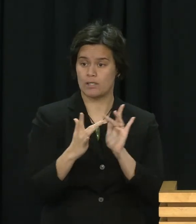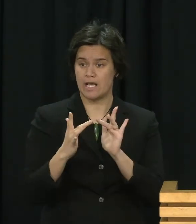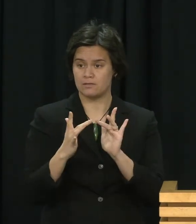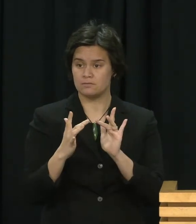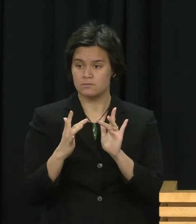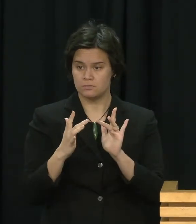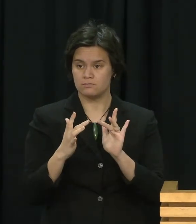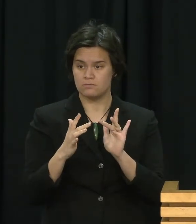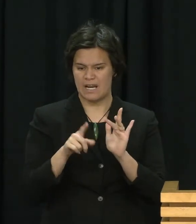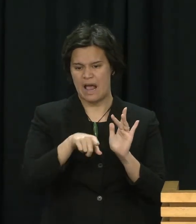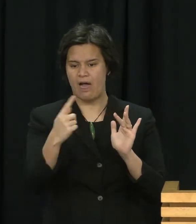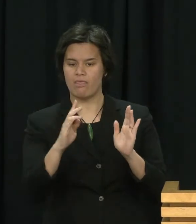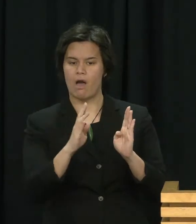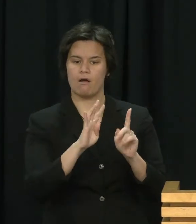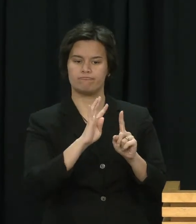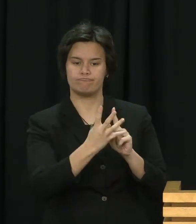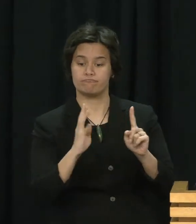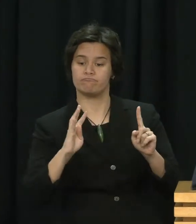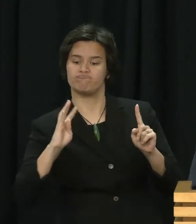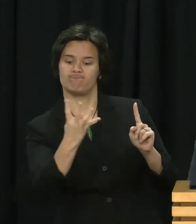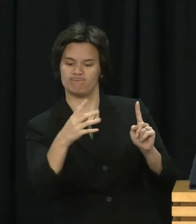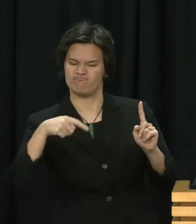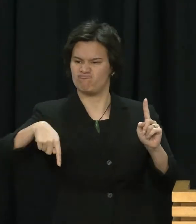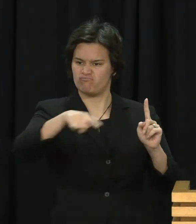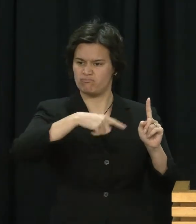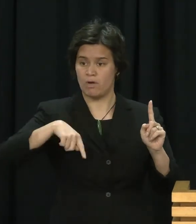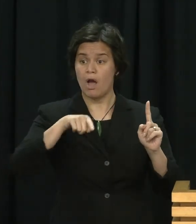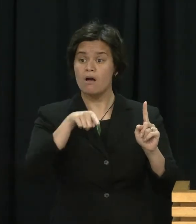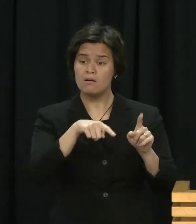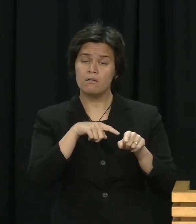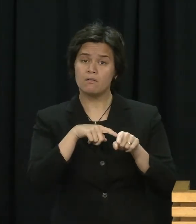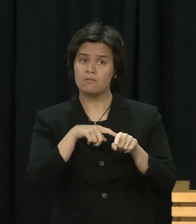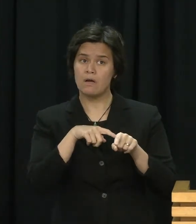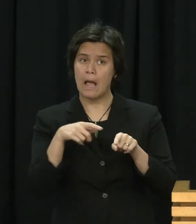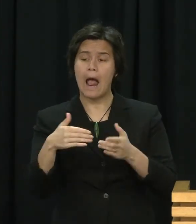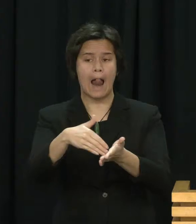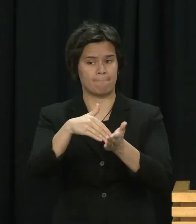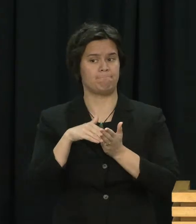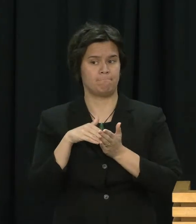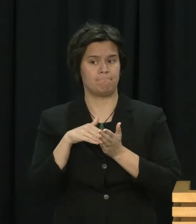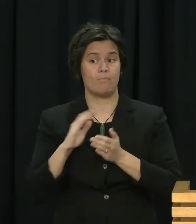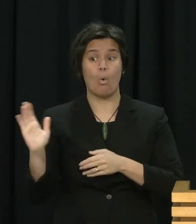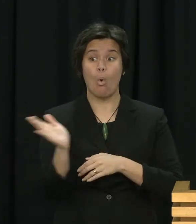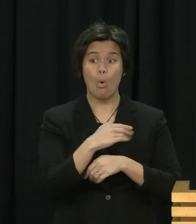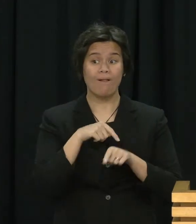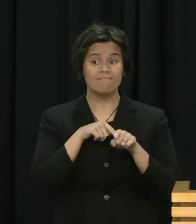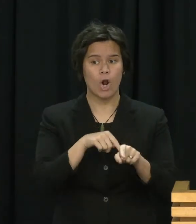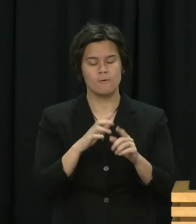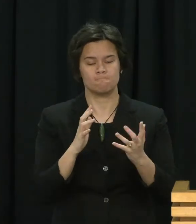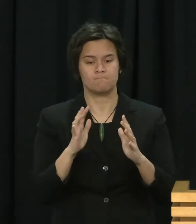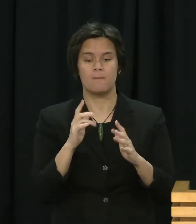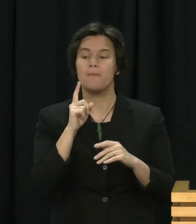we've seen by the response in particular, with over 6,200 close and casual contact, people have been - I wouldn't